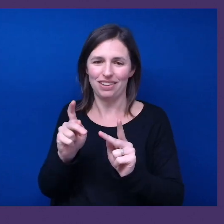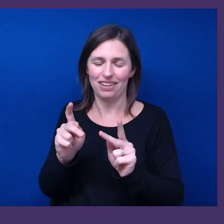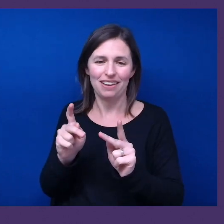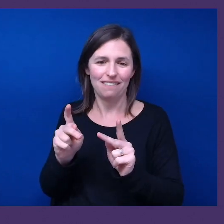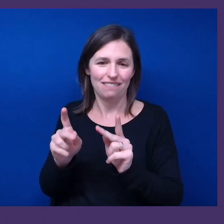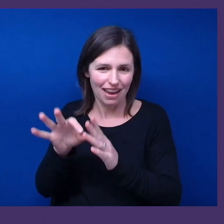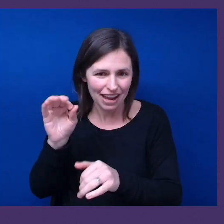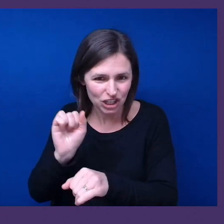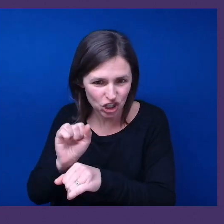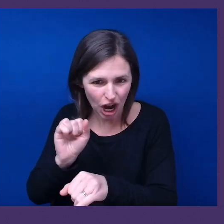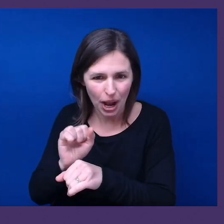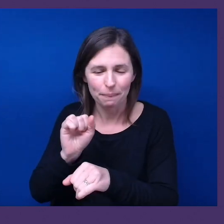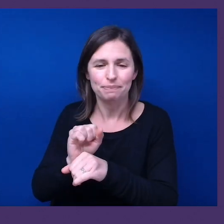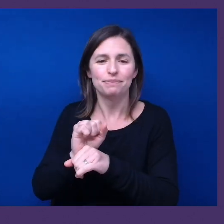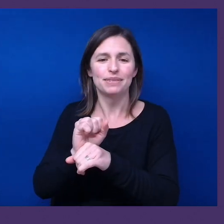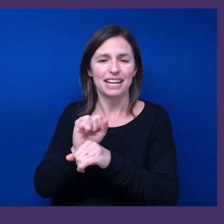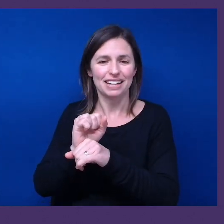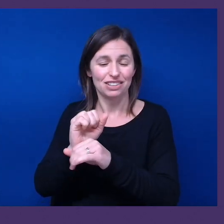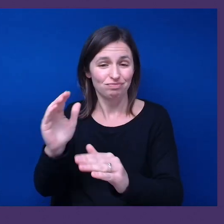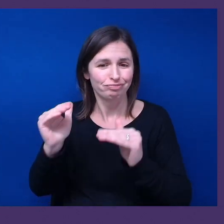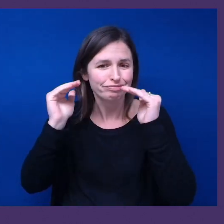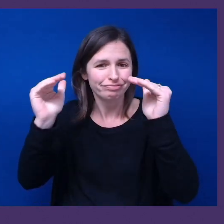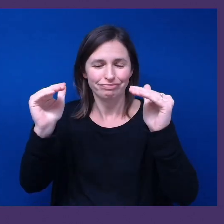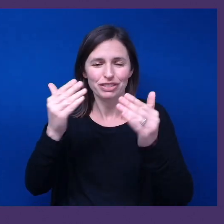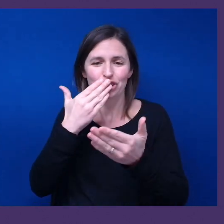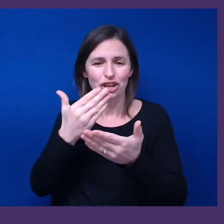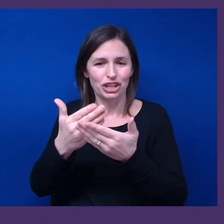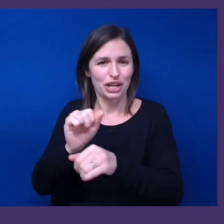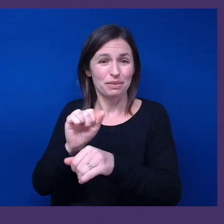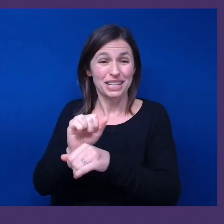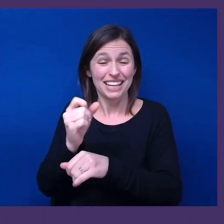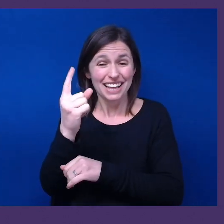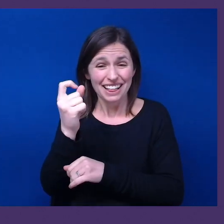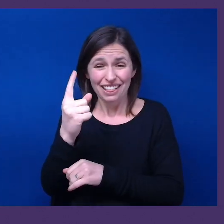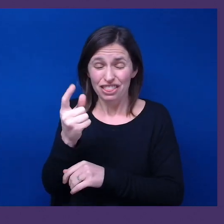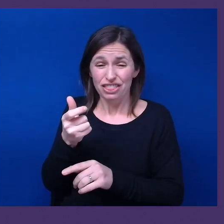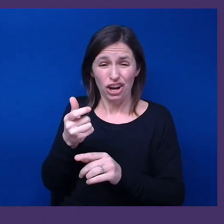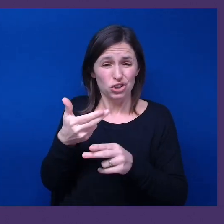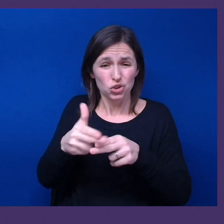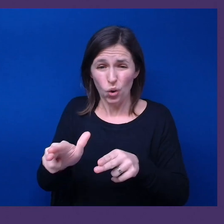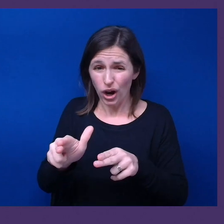they're 100% free, they're also accessible, and they also have ASL interpretation,